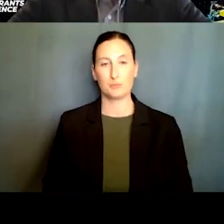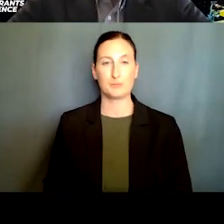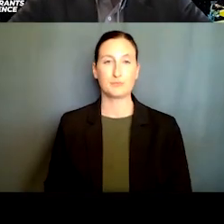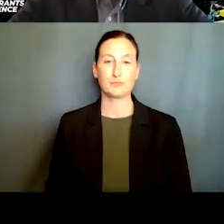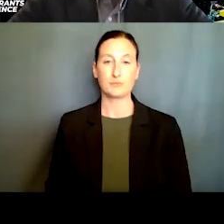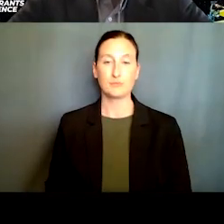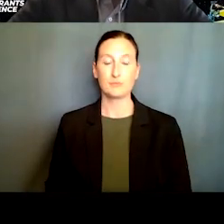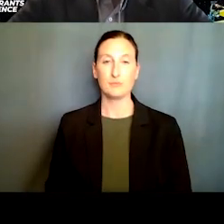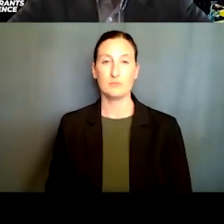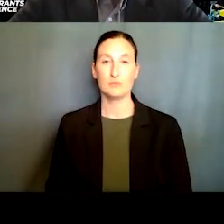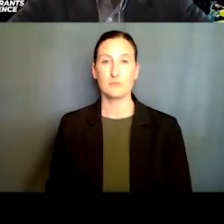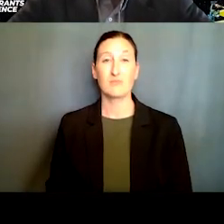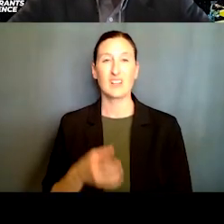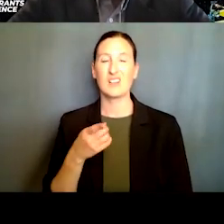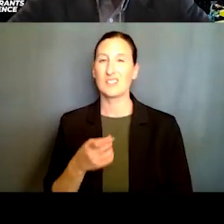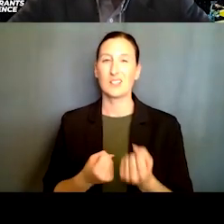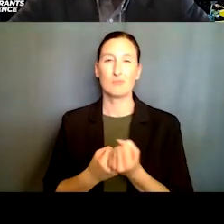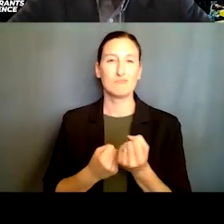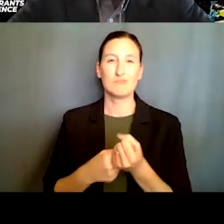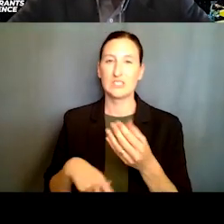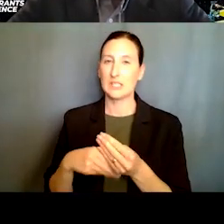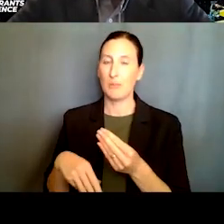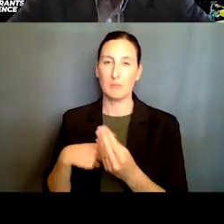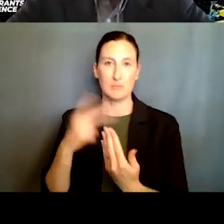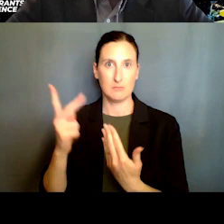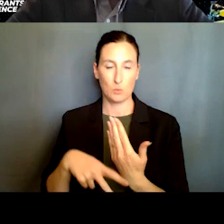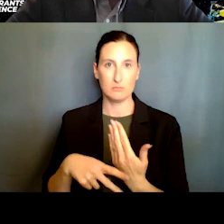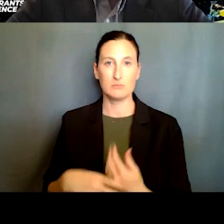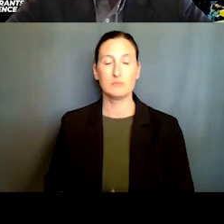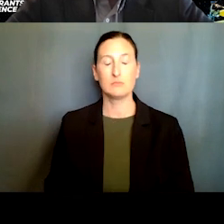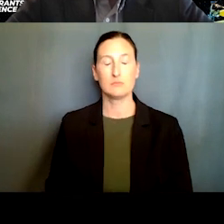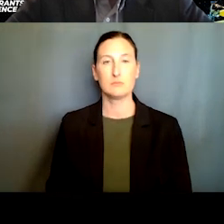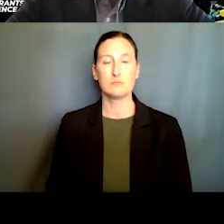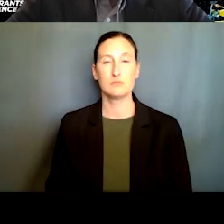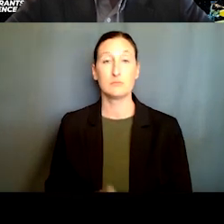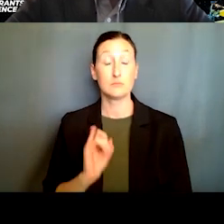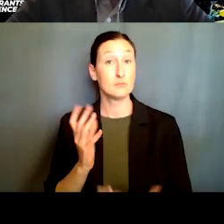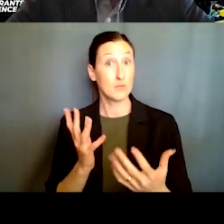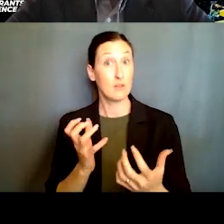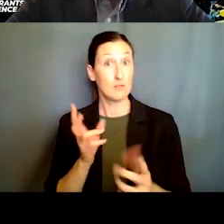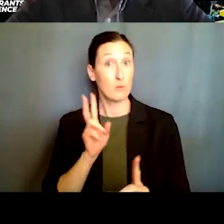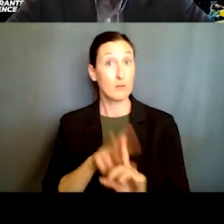This is a supplement program. If you want to apply to it,